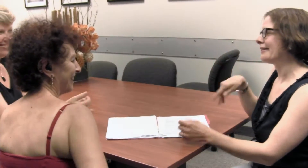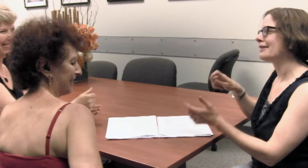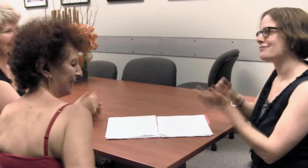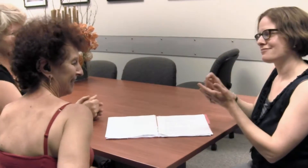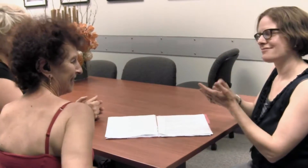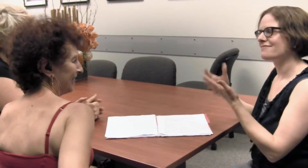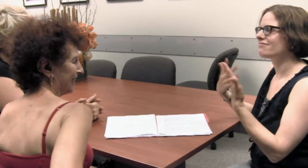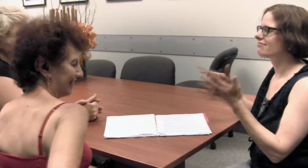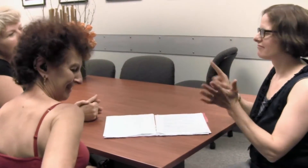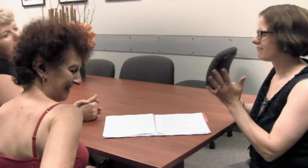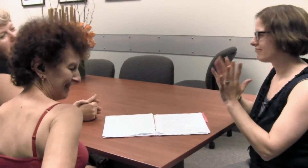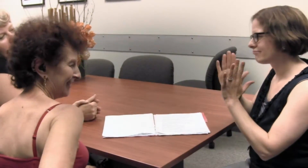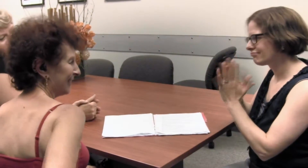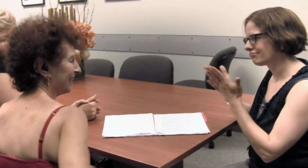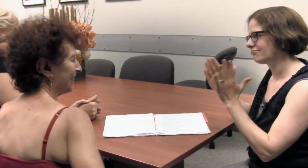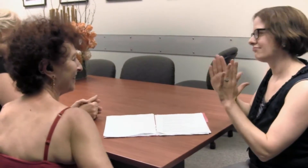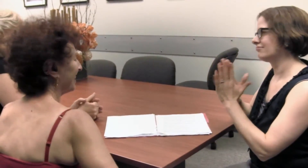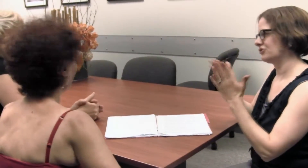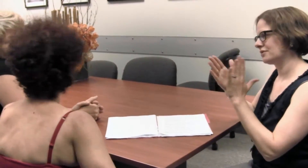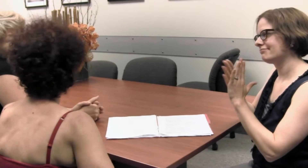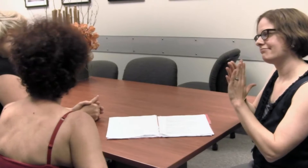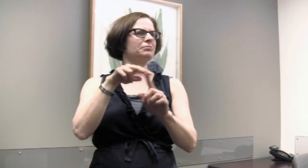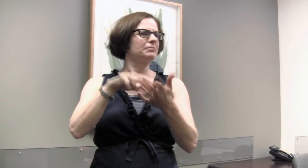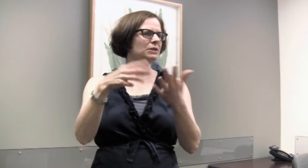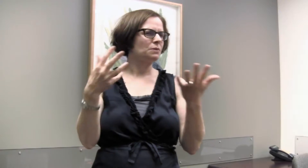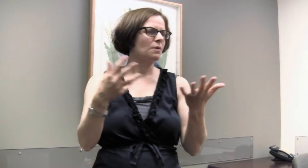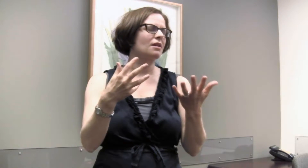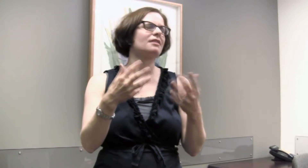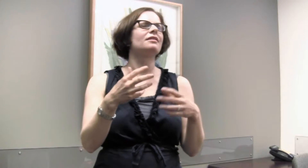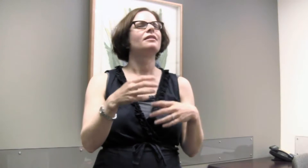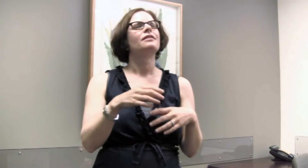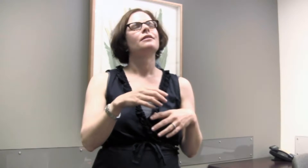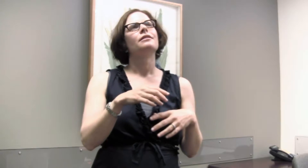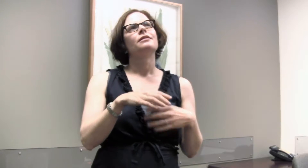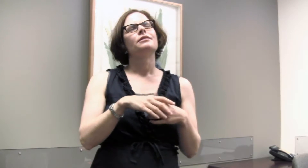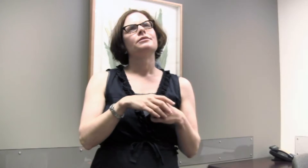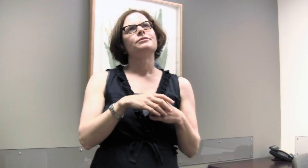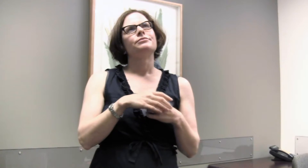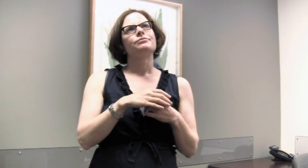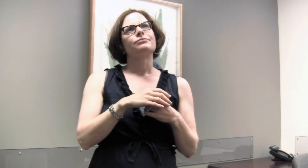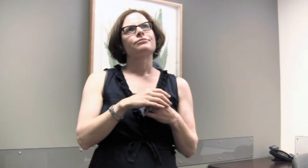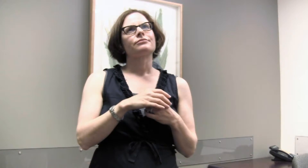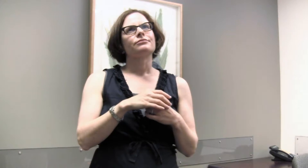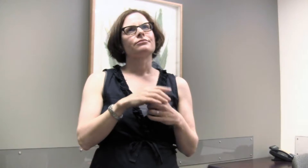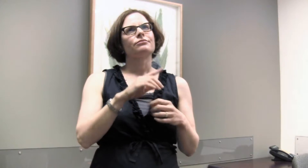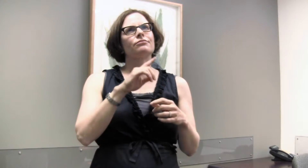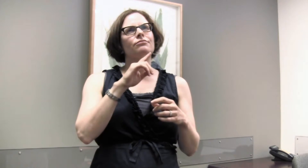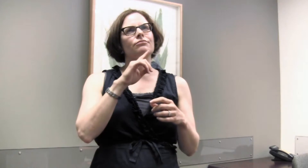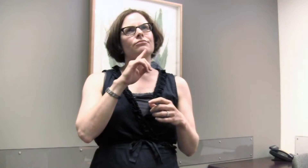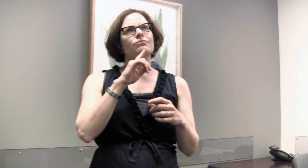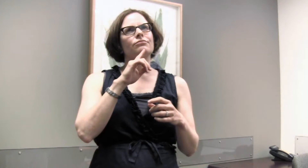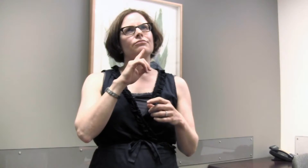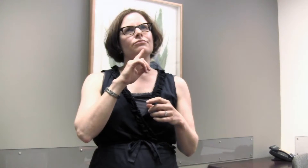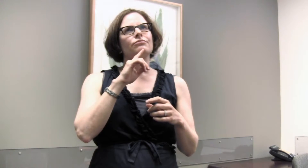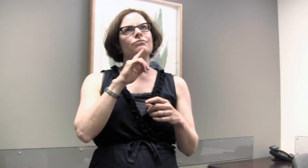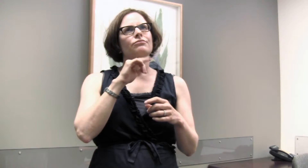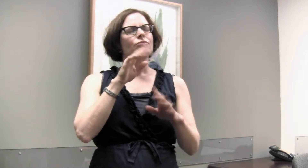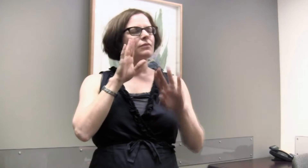First of all we open with a variety of views of what cultural actually means. We look at the deaf community as an ethnic group